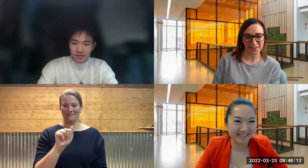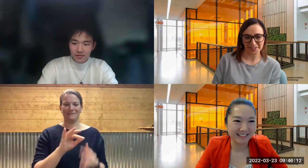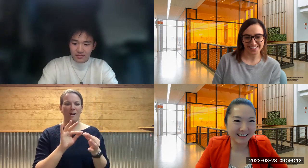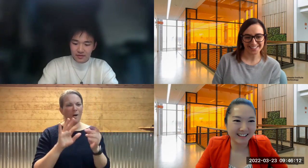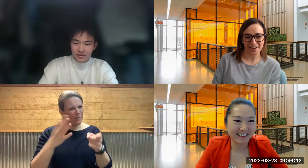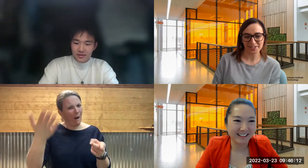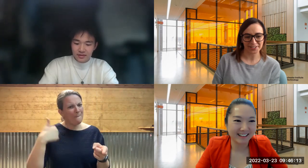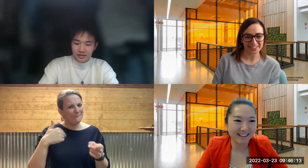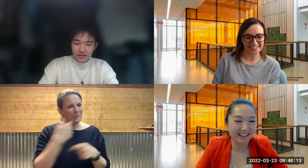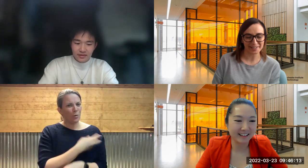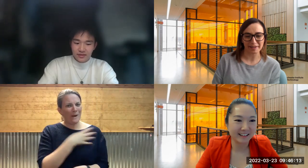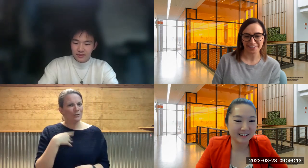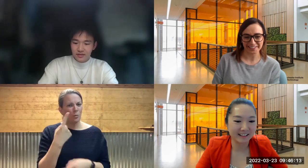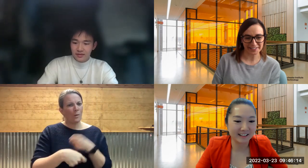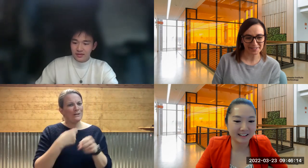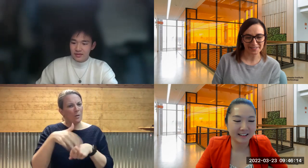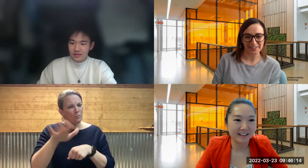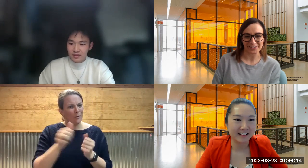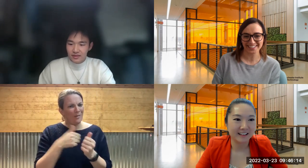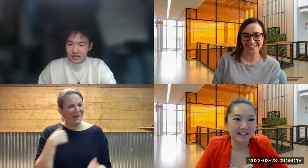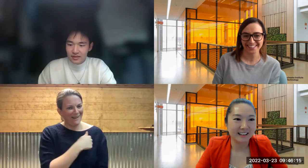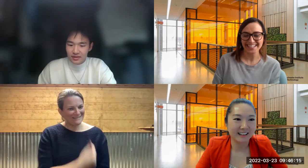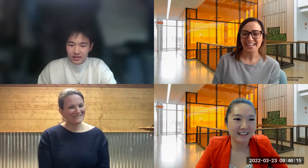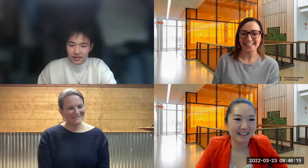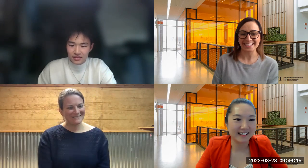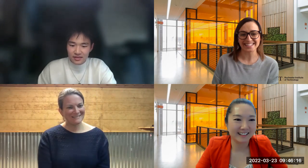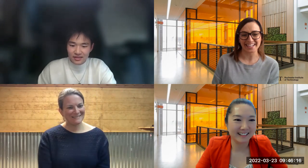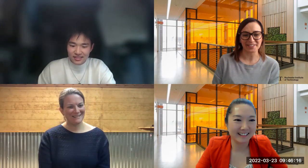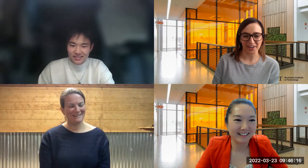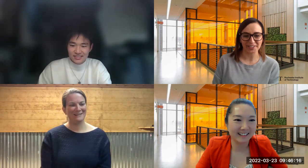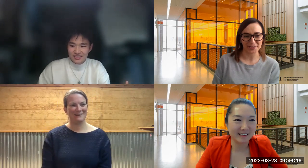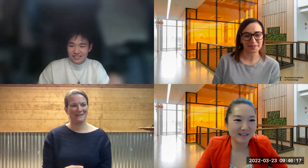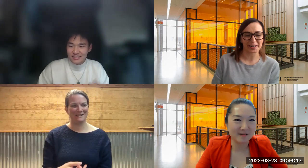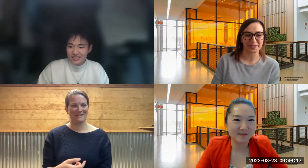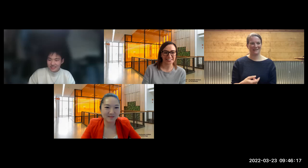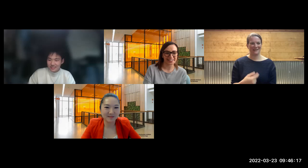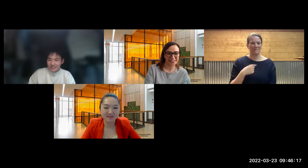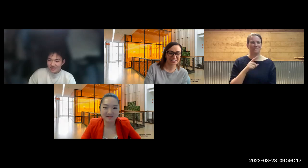I'm sure Lindsey, and Mary are hearing me about these study of broad groups, but I really encourage everybody.